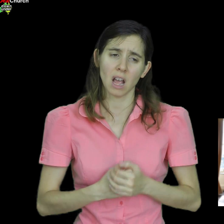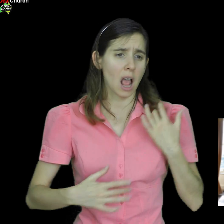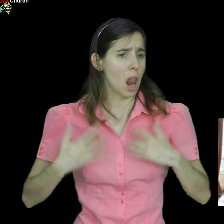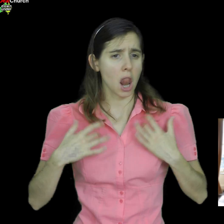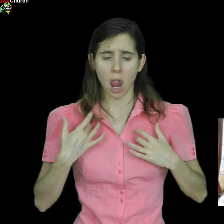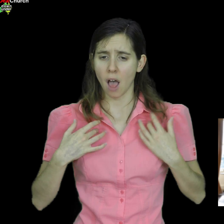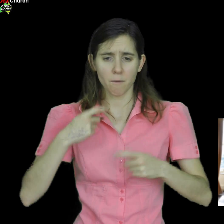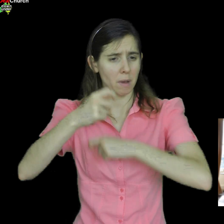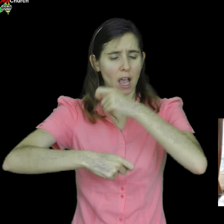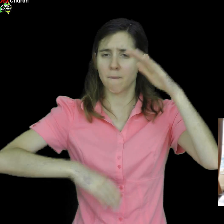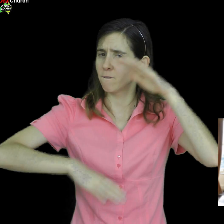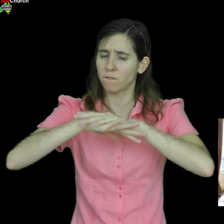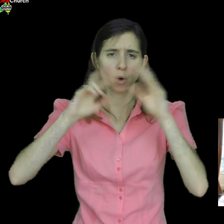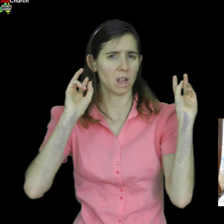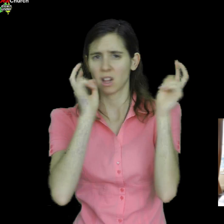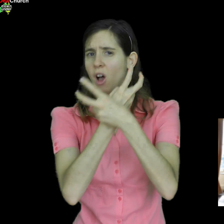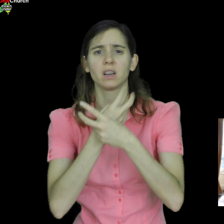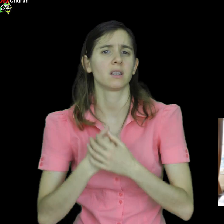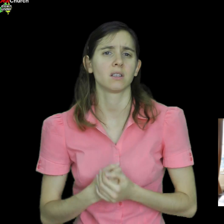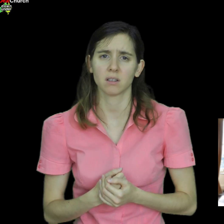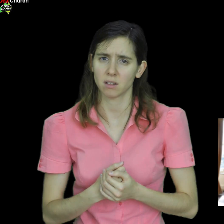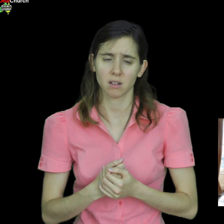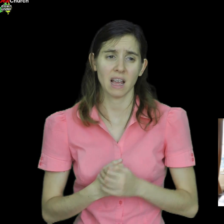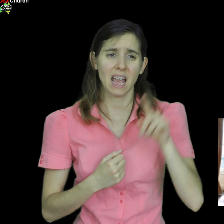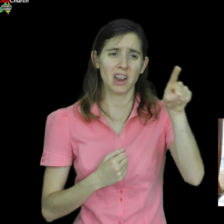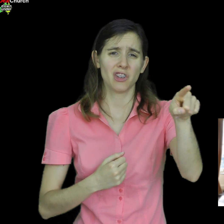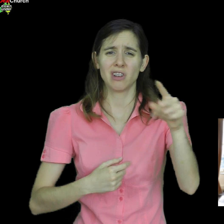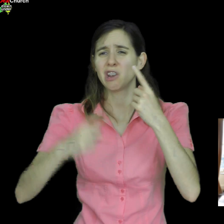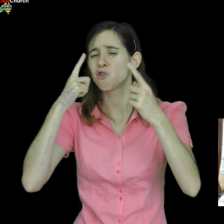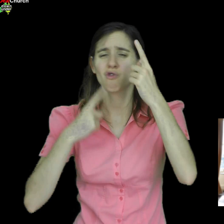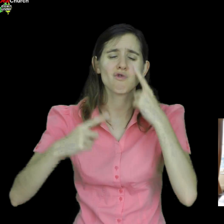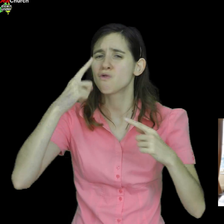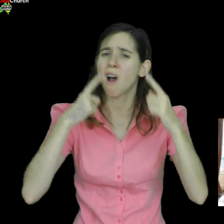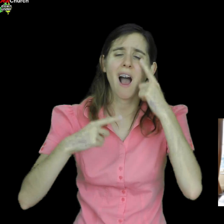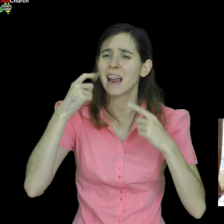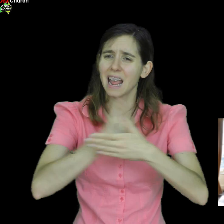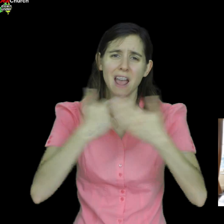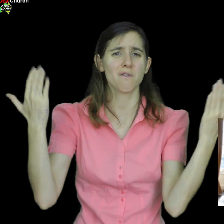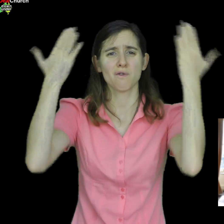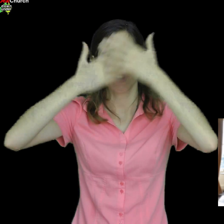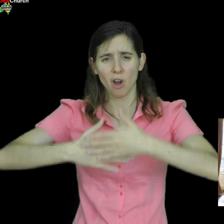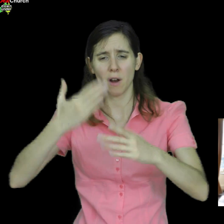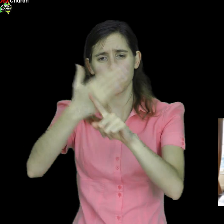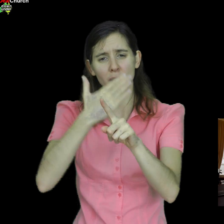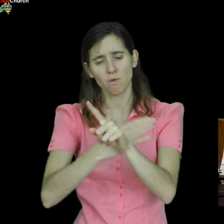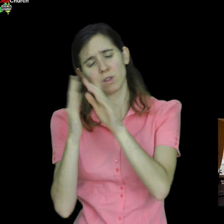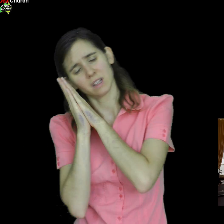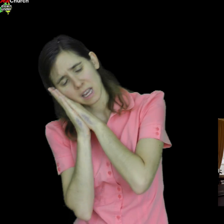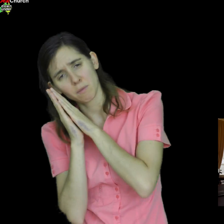became filled with darkness. She cried herself to sleep every night. Weeks